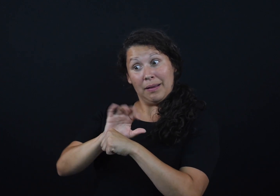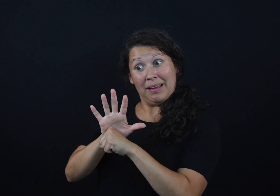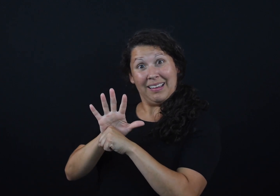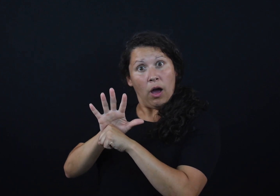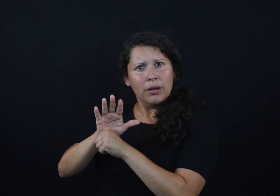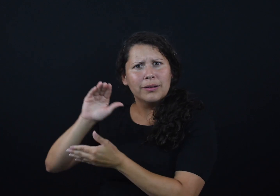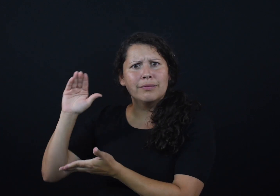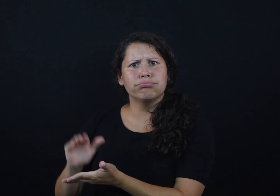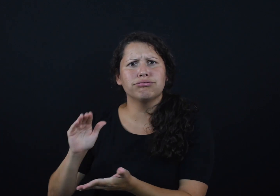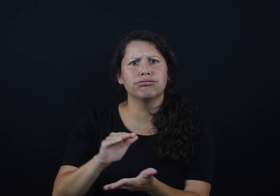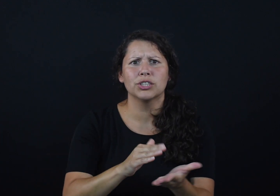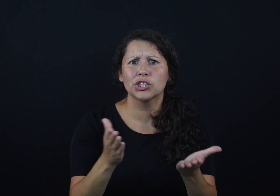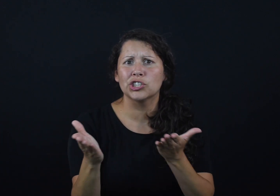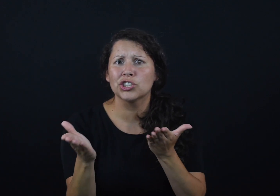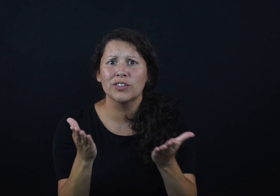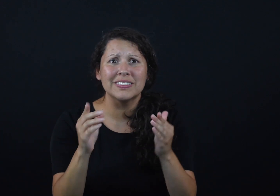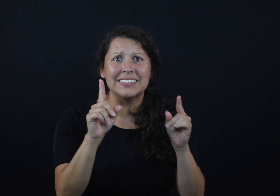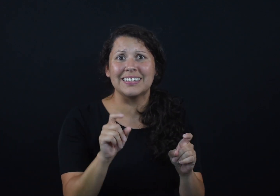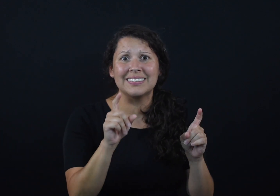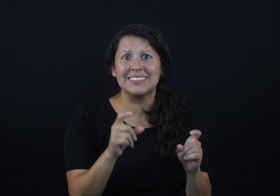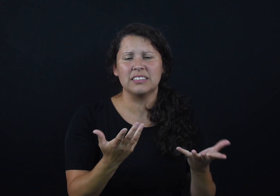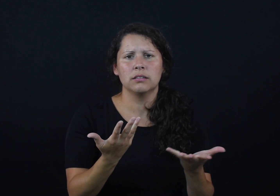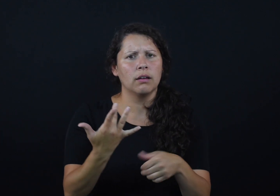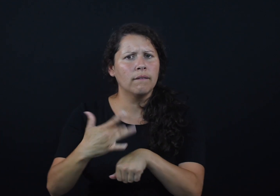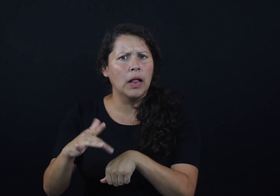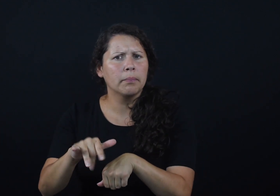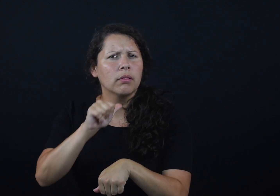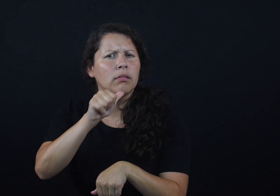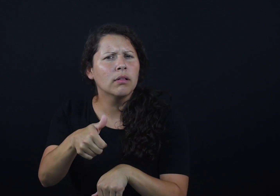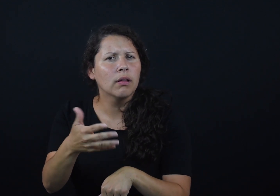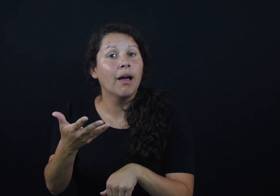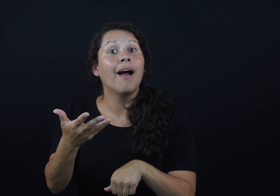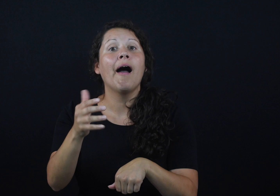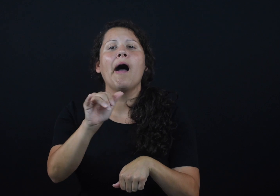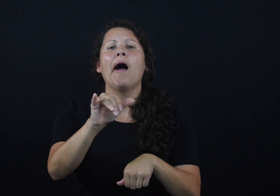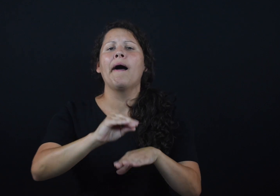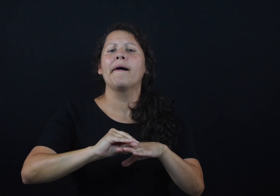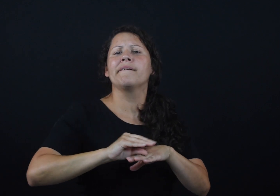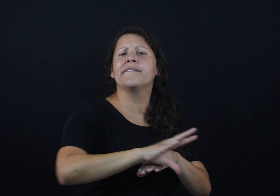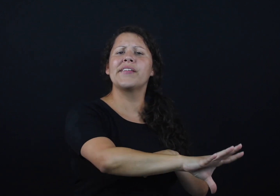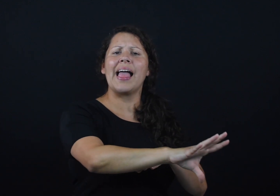and testing that may have affected reported cases of sexually transmitted diseases.